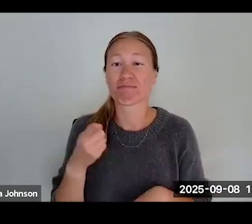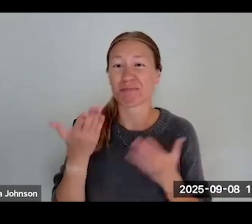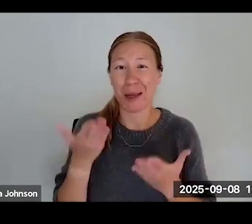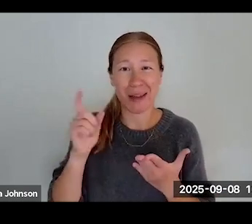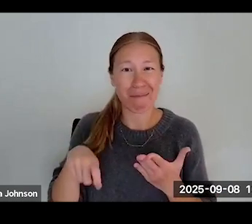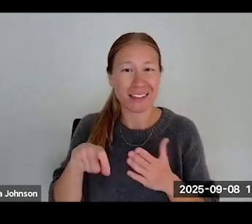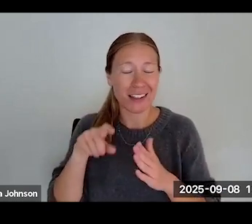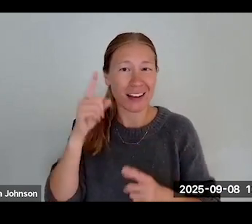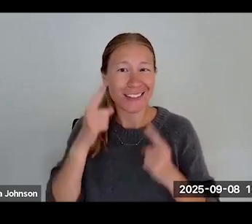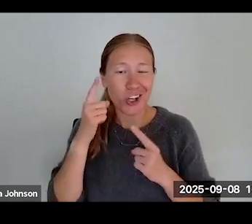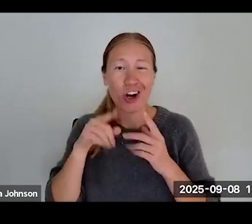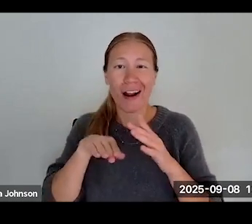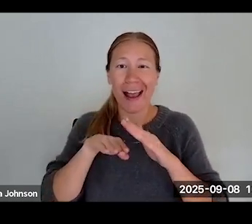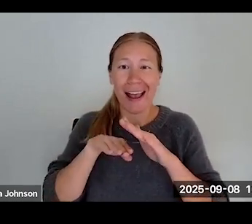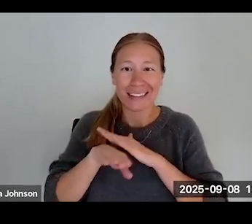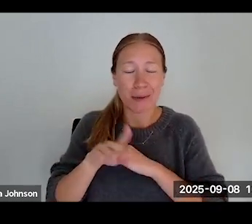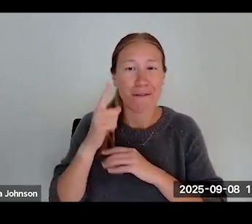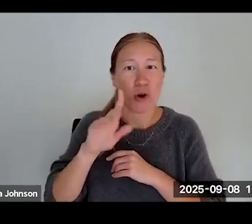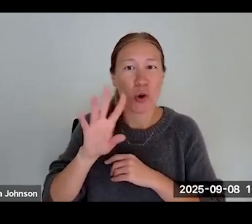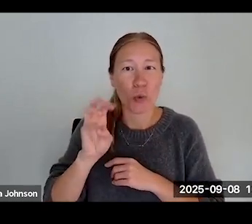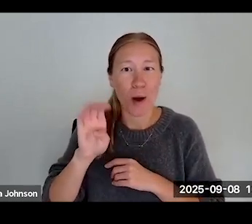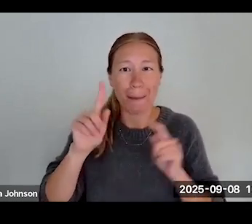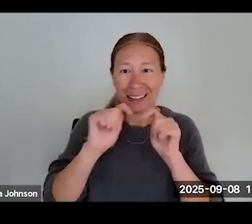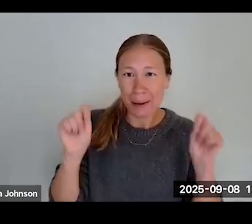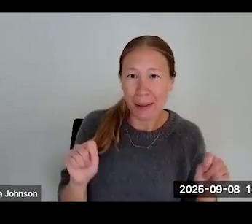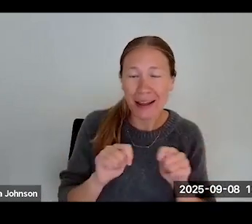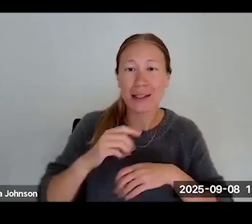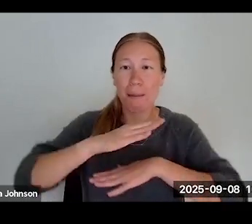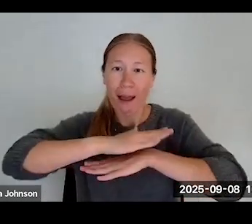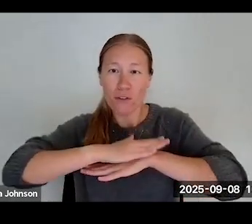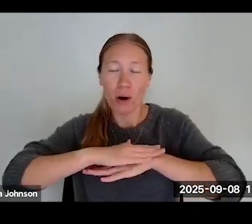of your web templates, platforms, and any third party tools you're using.